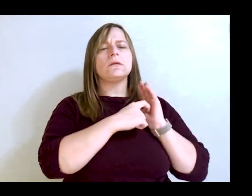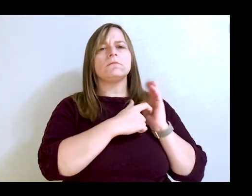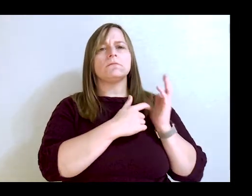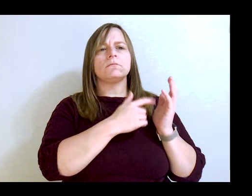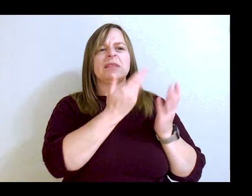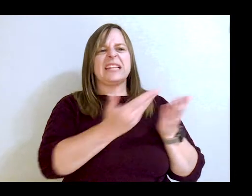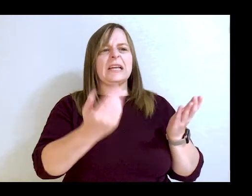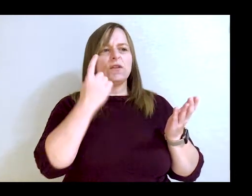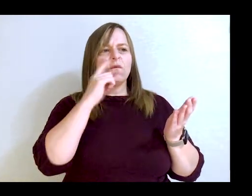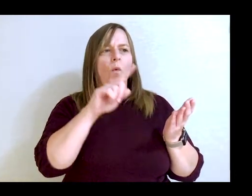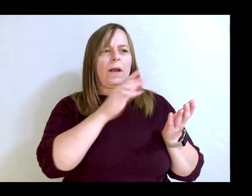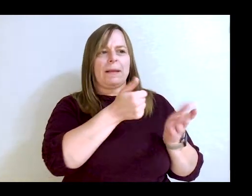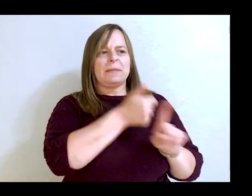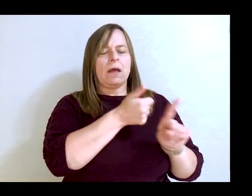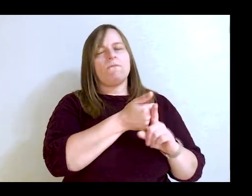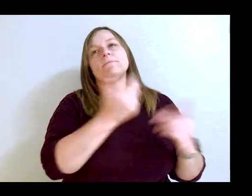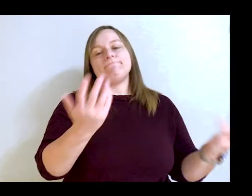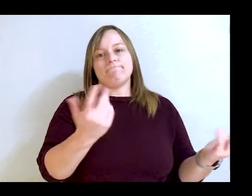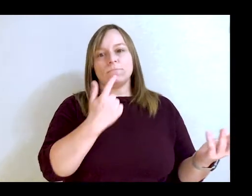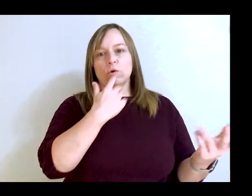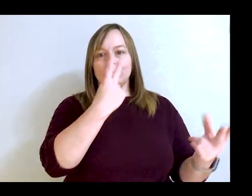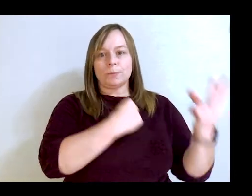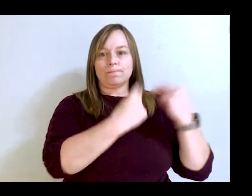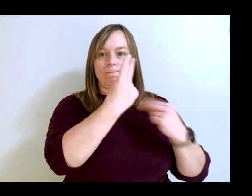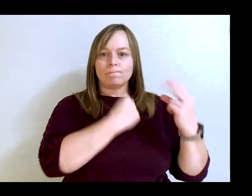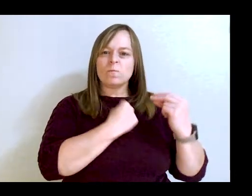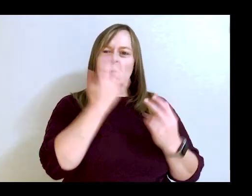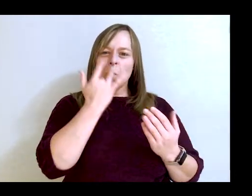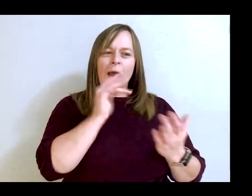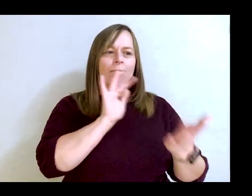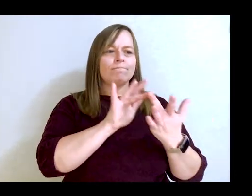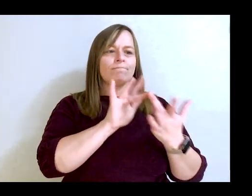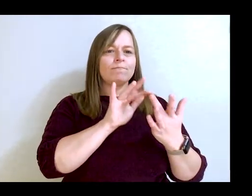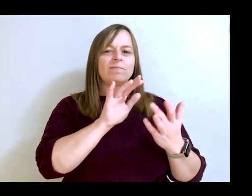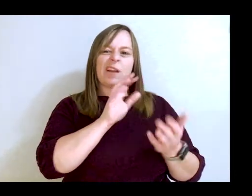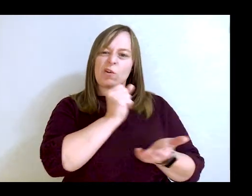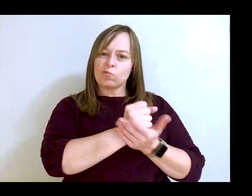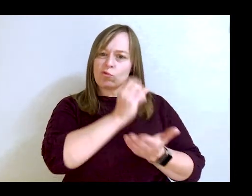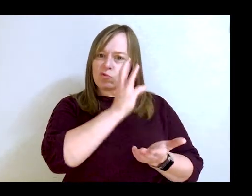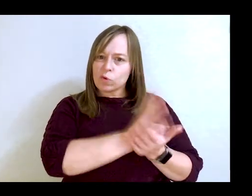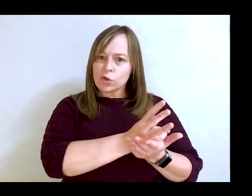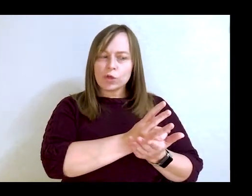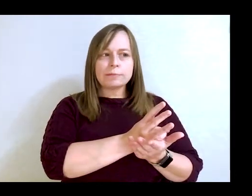items that he would need and this prompted us to talk to our case manager